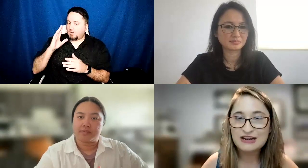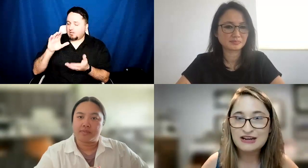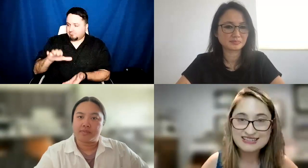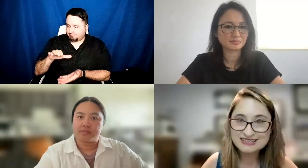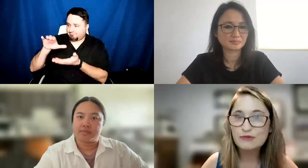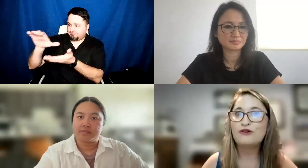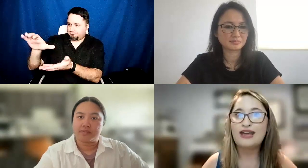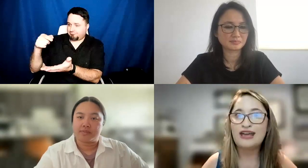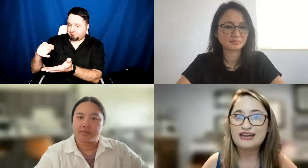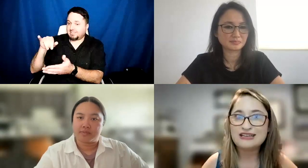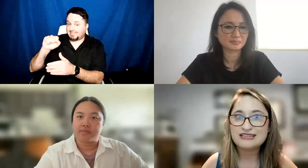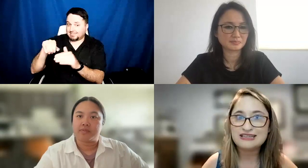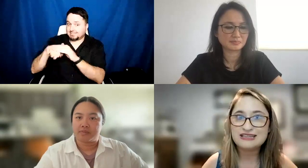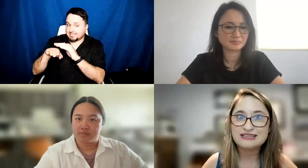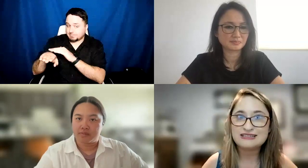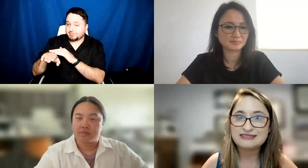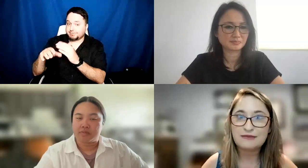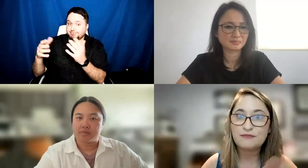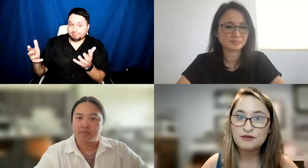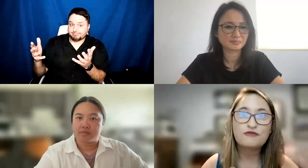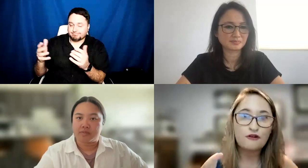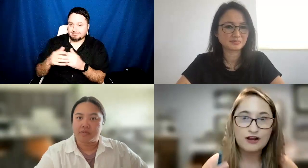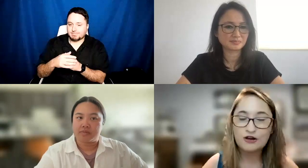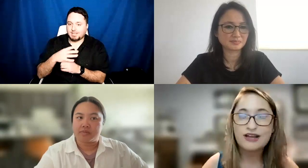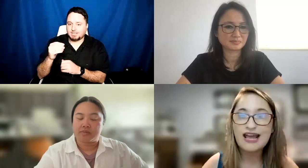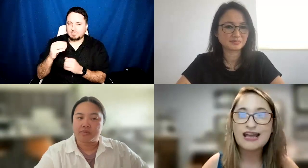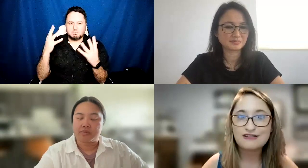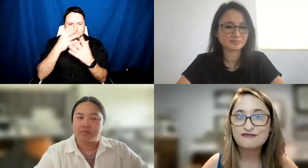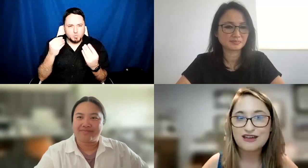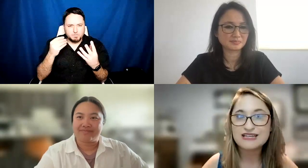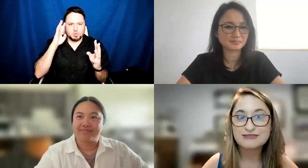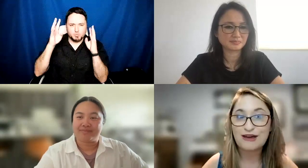is accessible and is beautiful and creative as well.